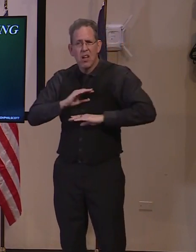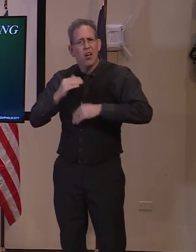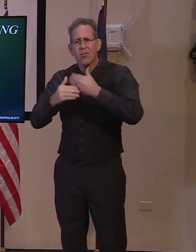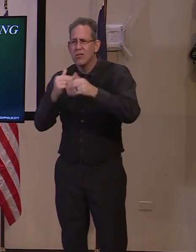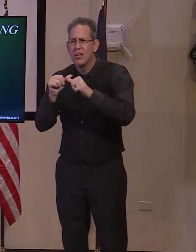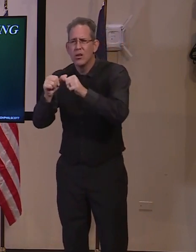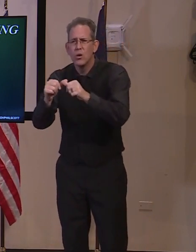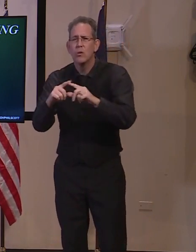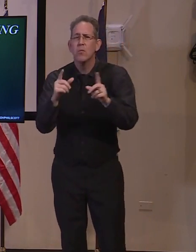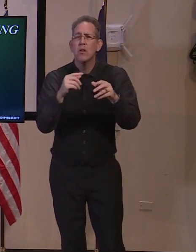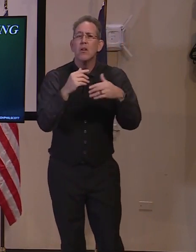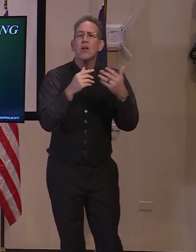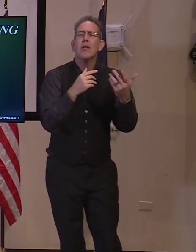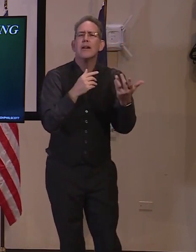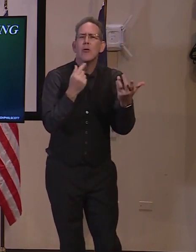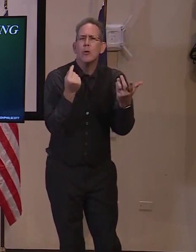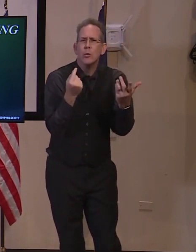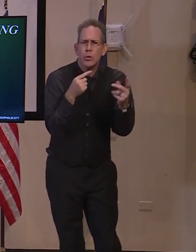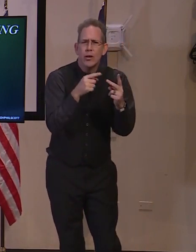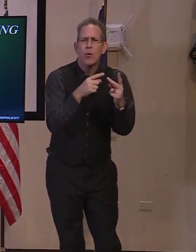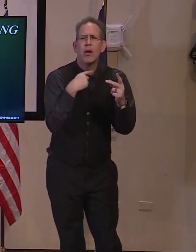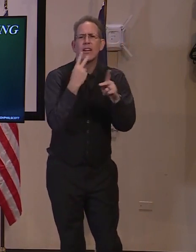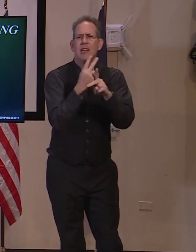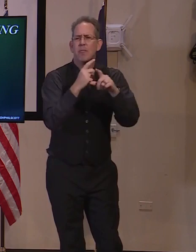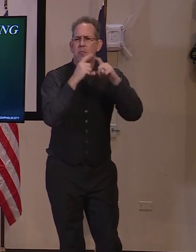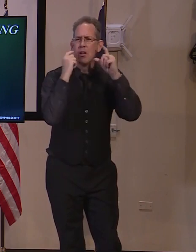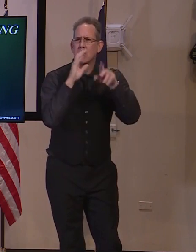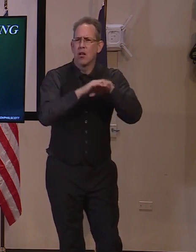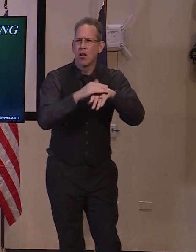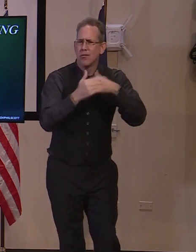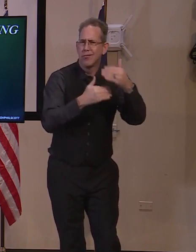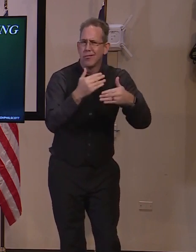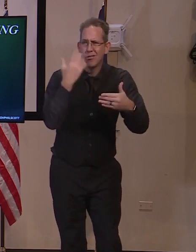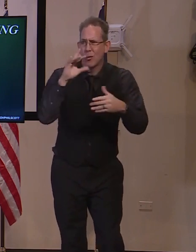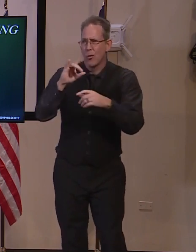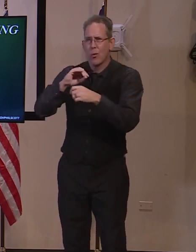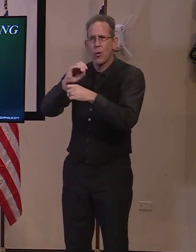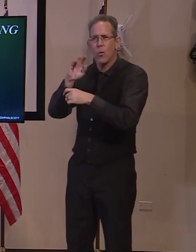October. We set the date to mid January in anticipation of meeting to reassess